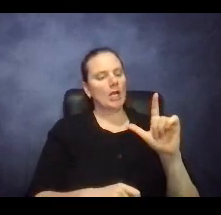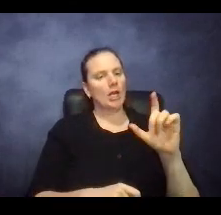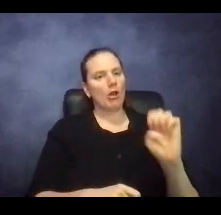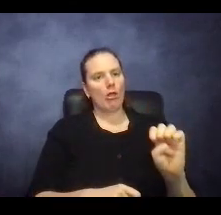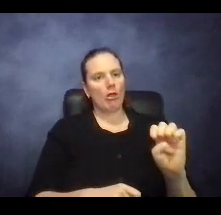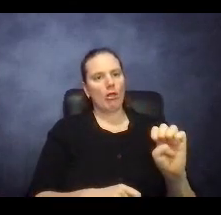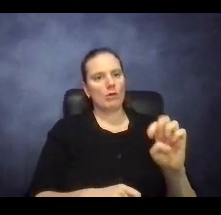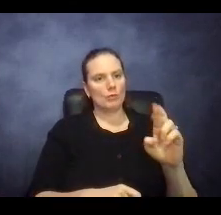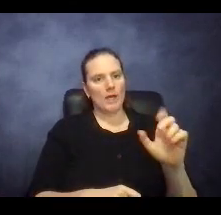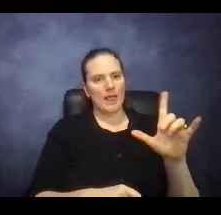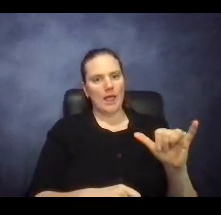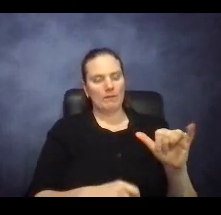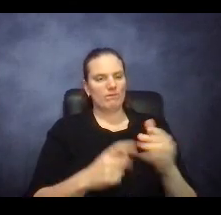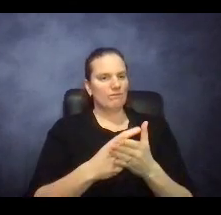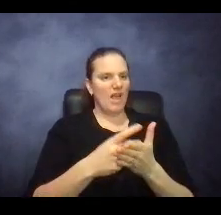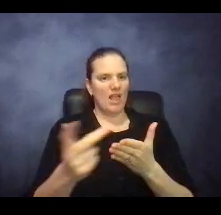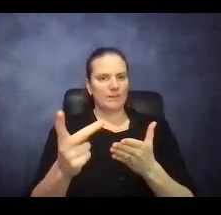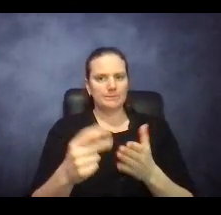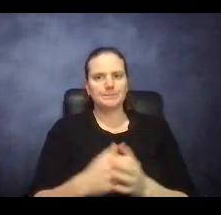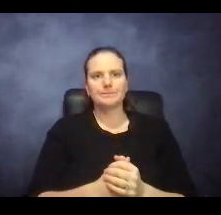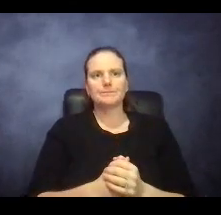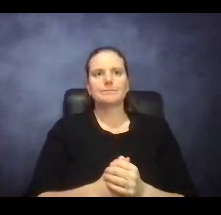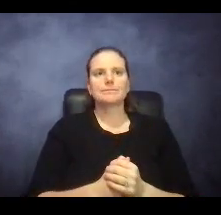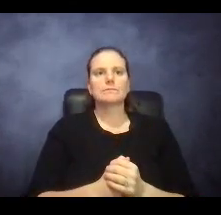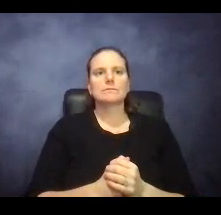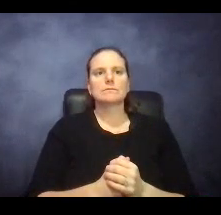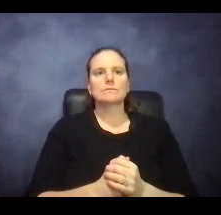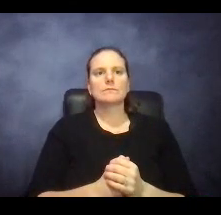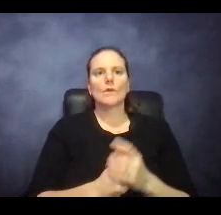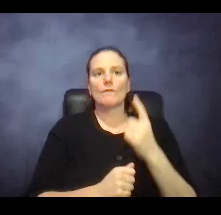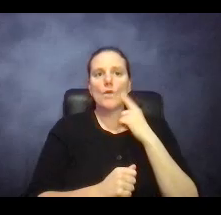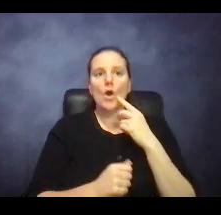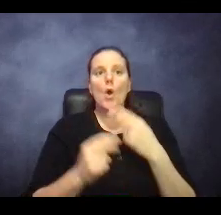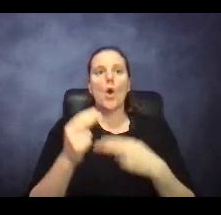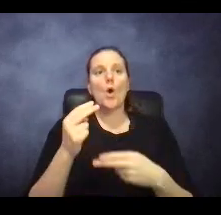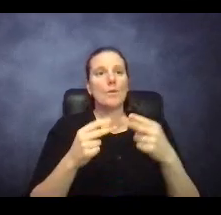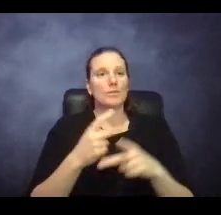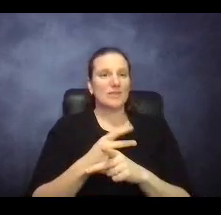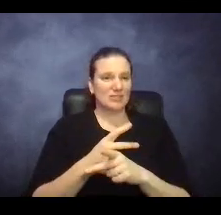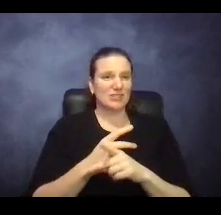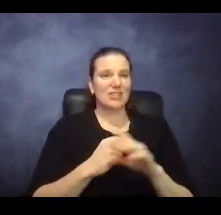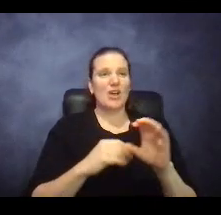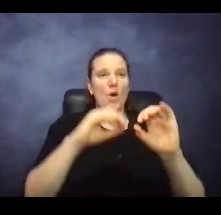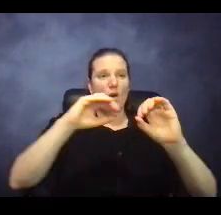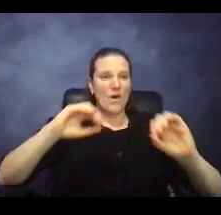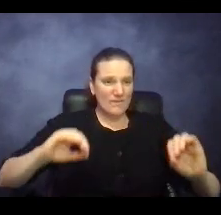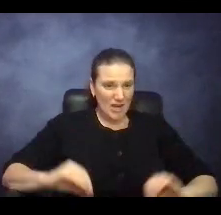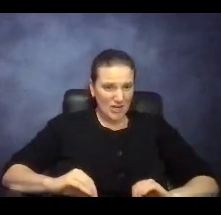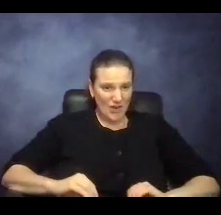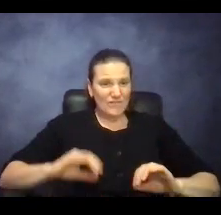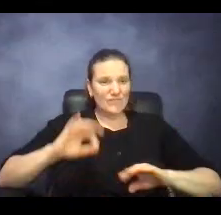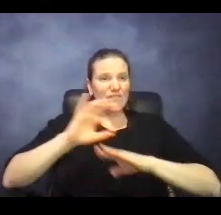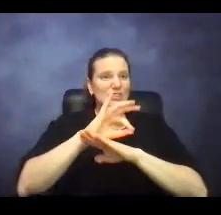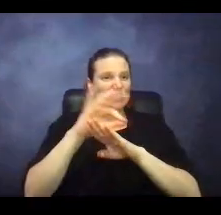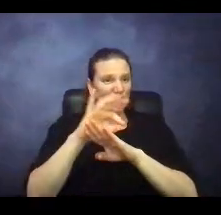the adrenals take over a portion of the hormone production as the ovarian function decline. So they hand that baton off, I think I mentioned this last time. They hand that baton off